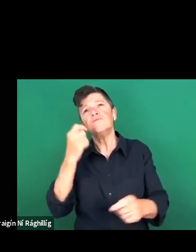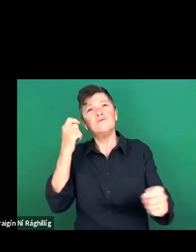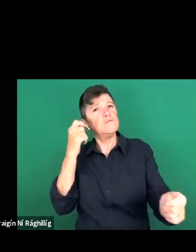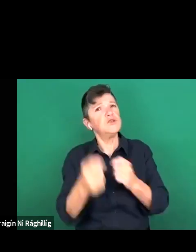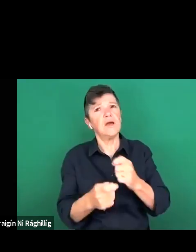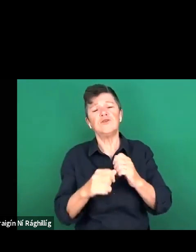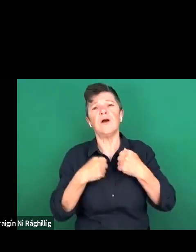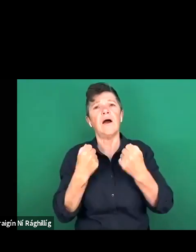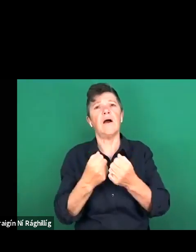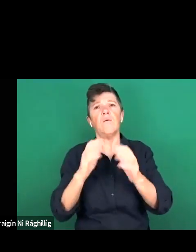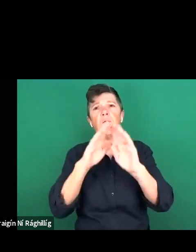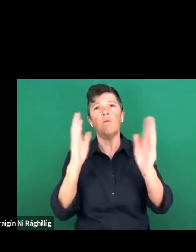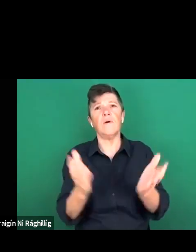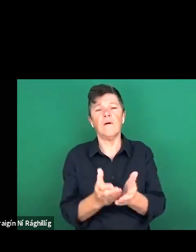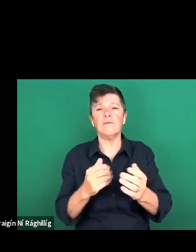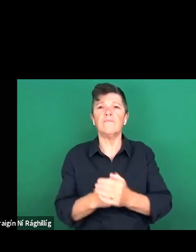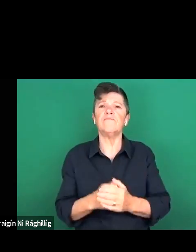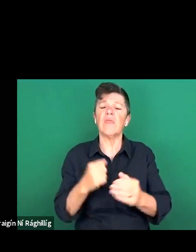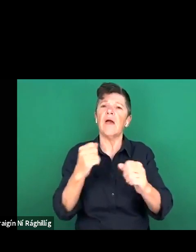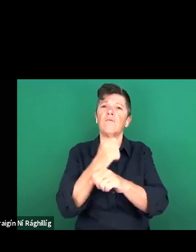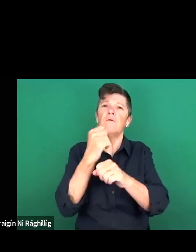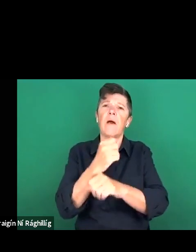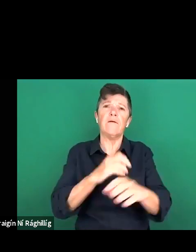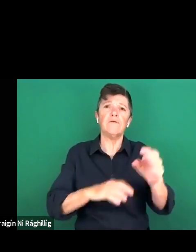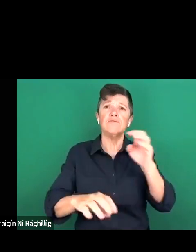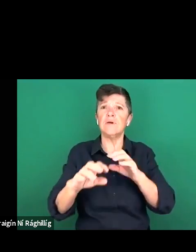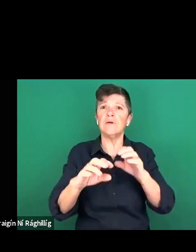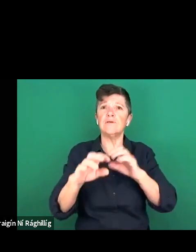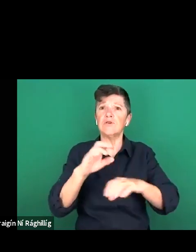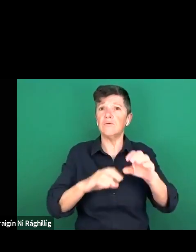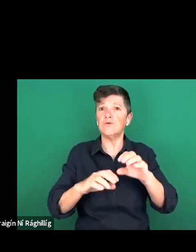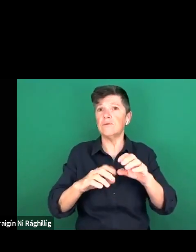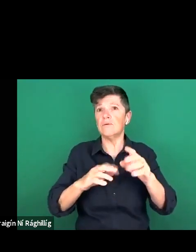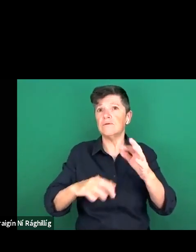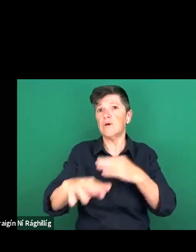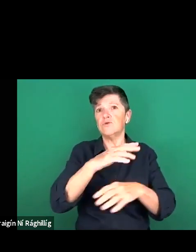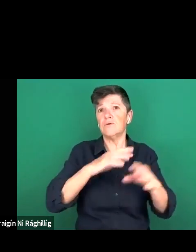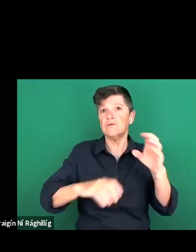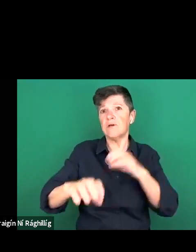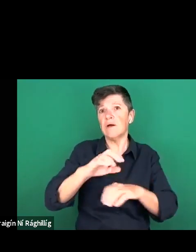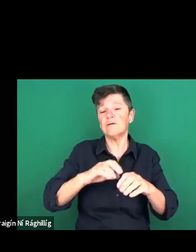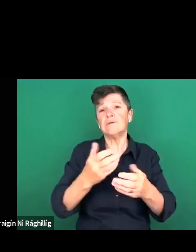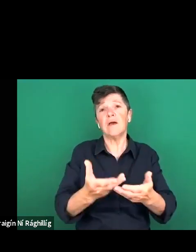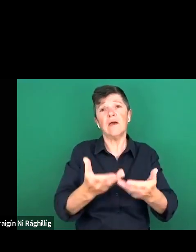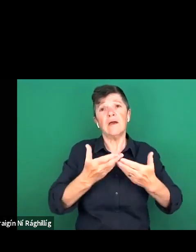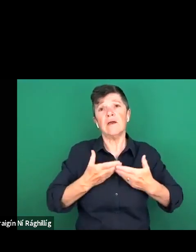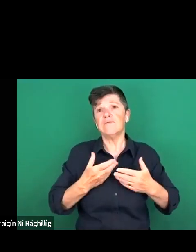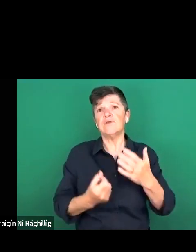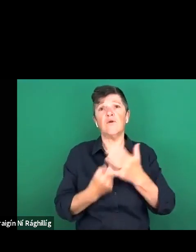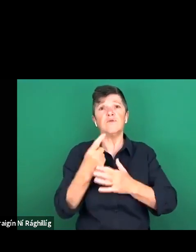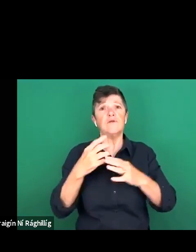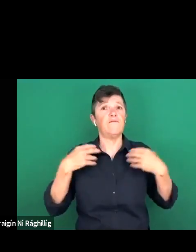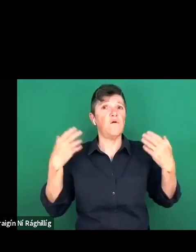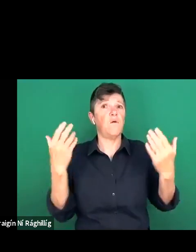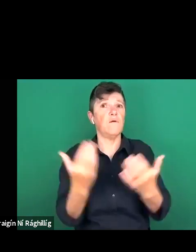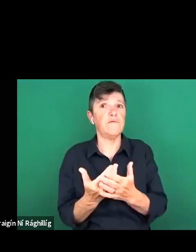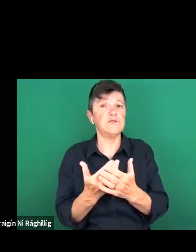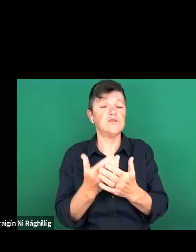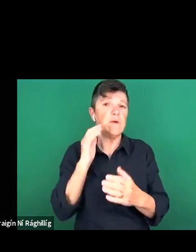inequality which disfigure the world we have in common. To repair the fractures produced it has